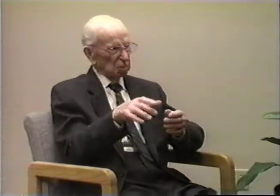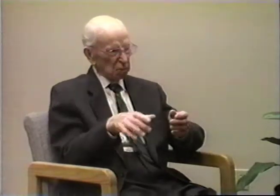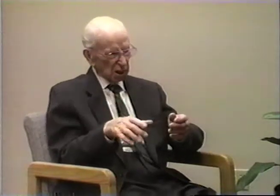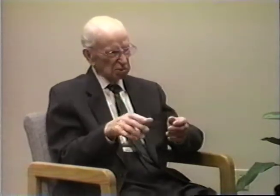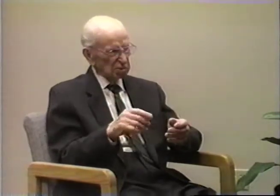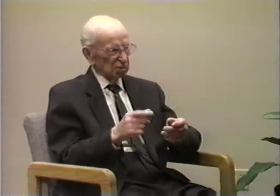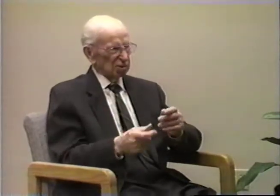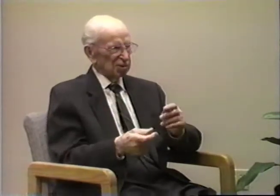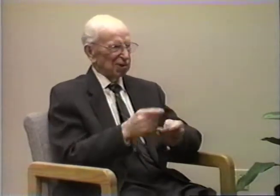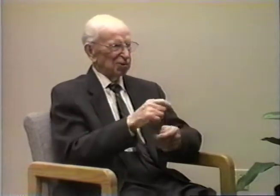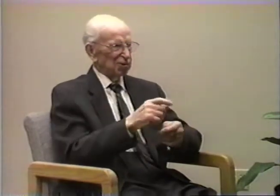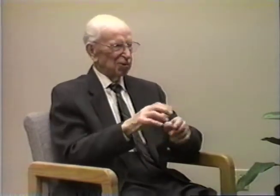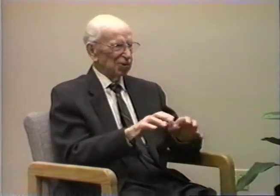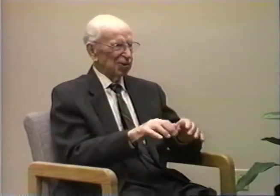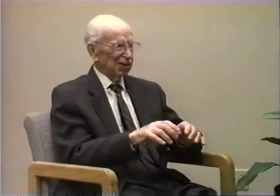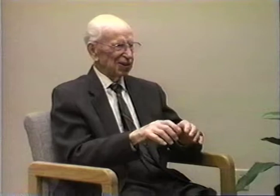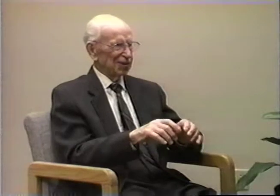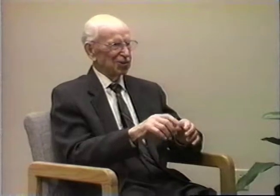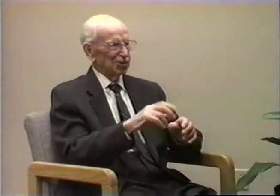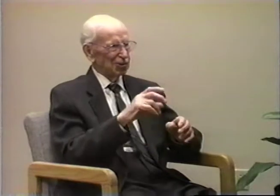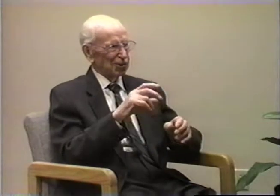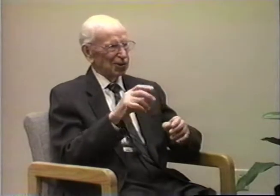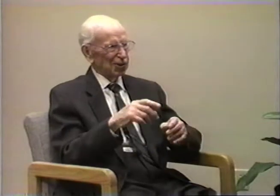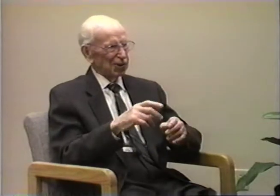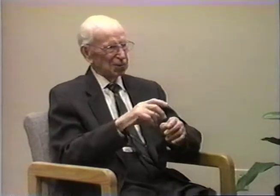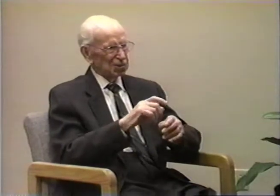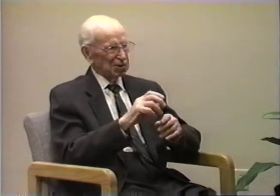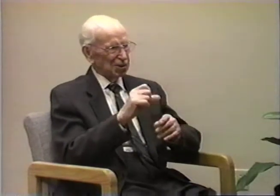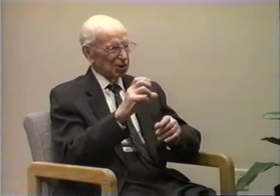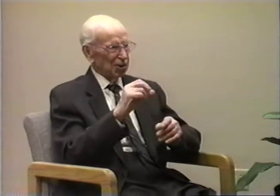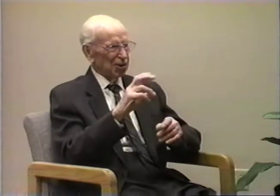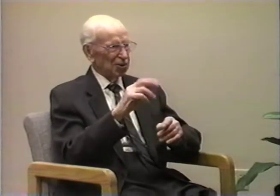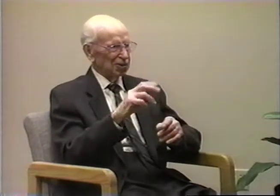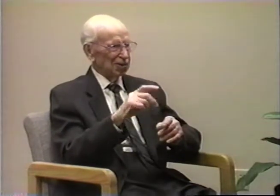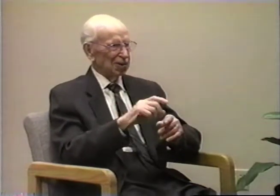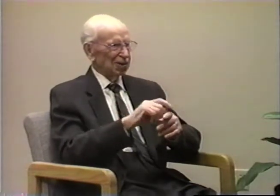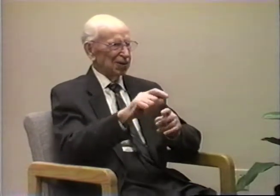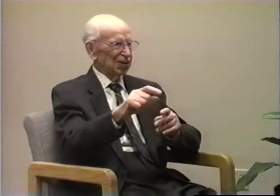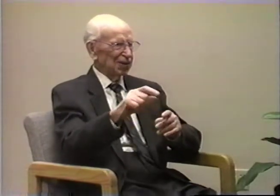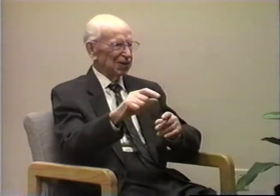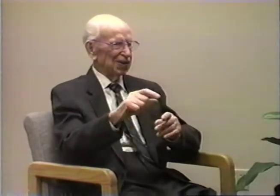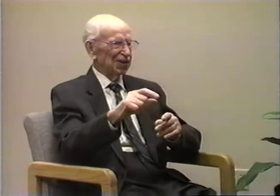and there was a man from California, who had been able to adapt them to working with TTYs